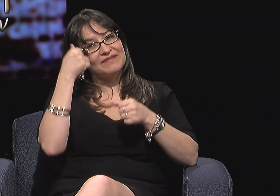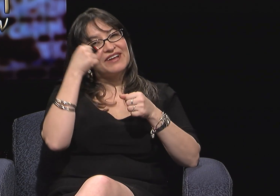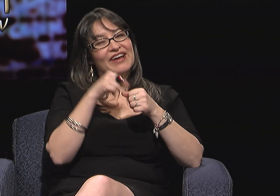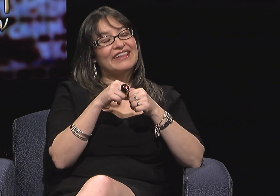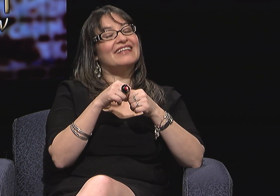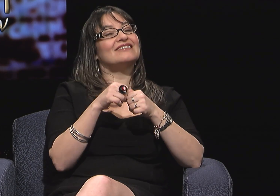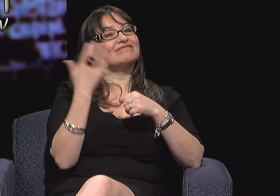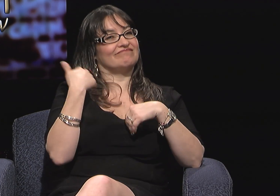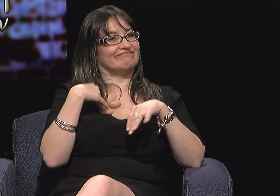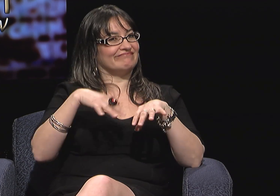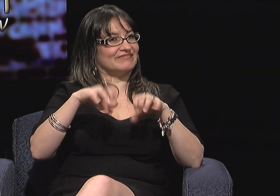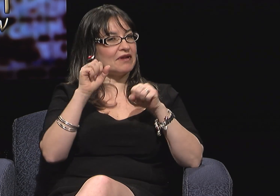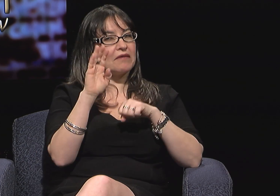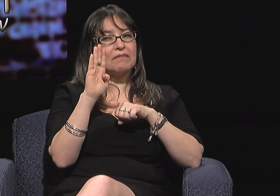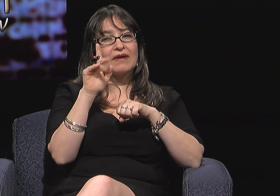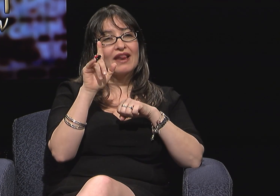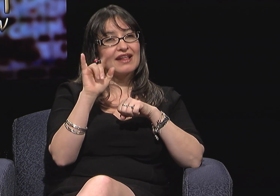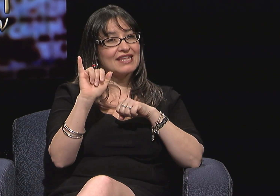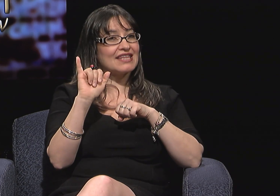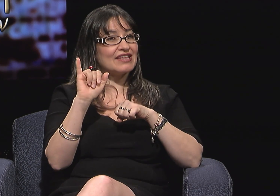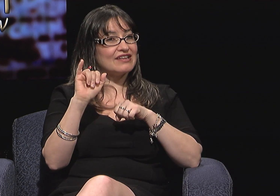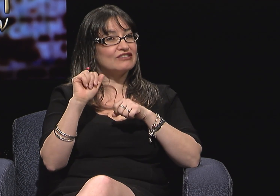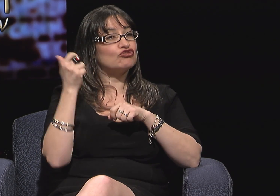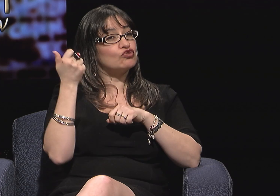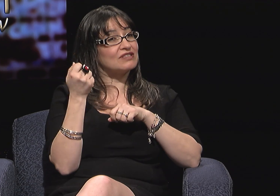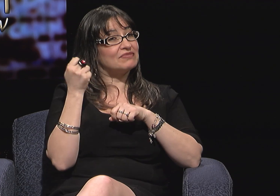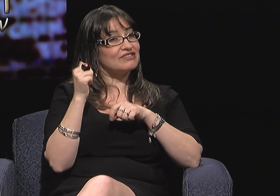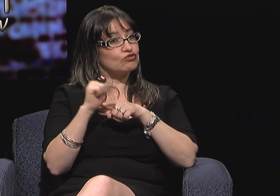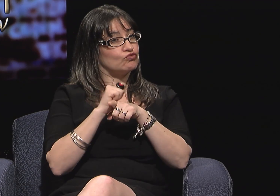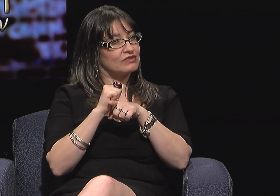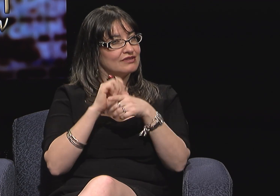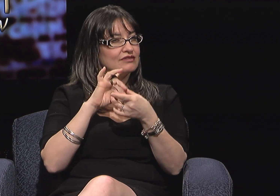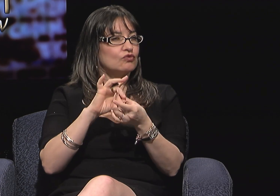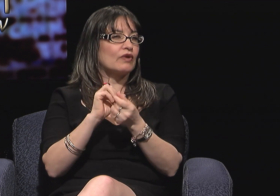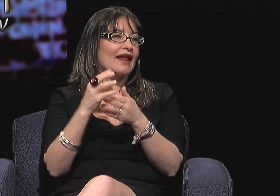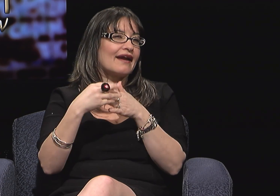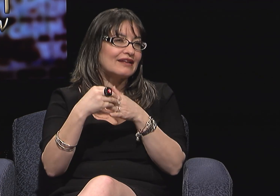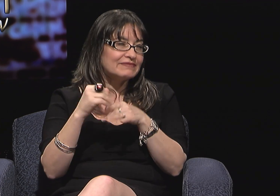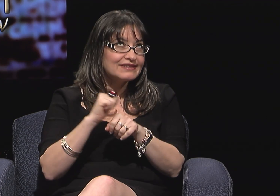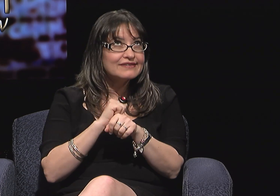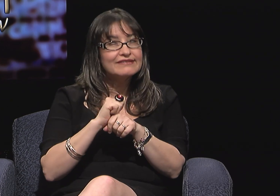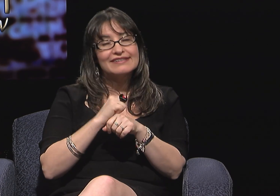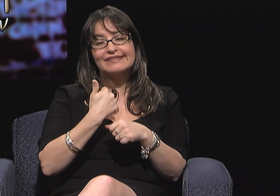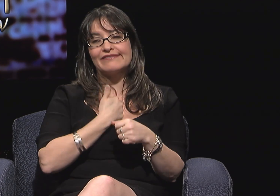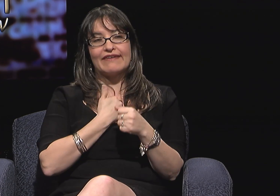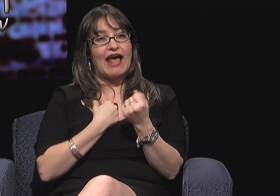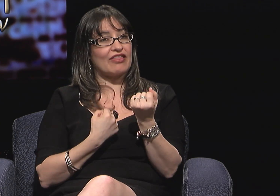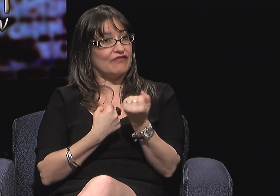I remember when I received the Bummy Leadership Scholarship. I was able to participate in a leadership training program